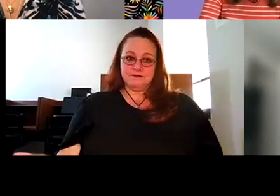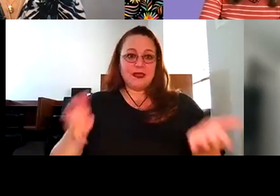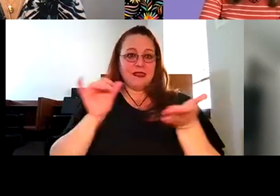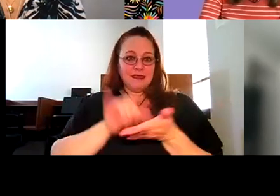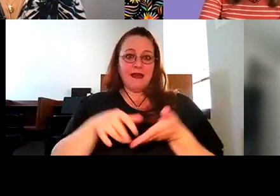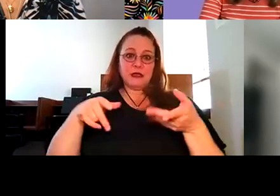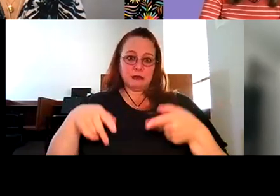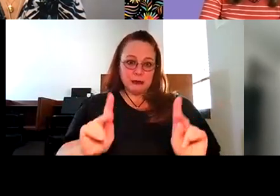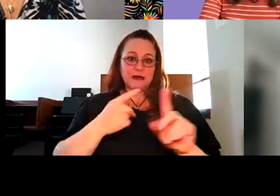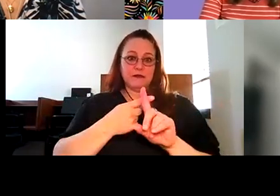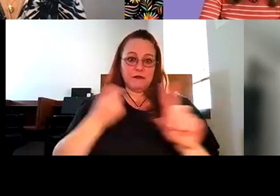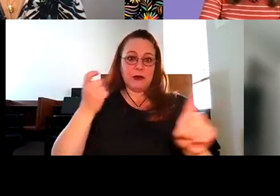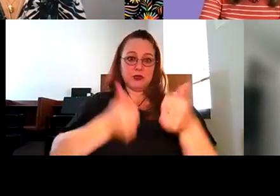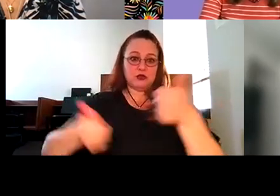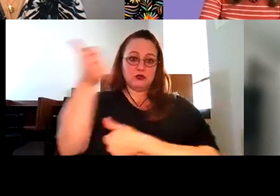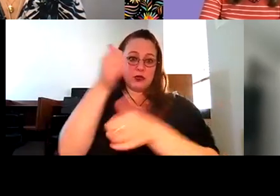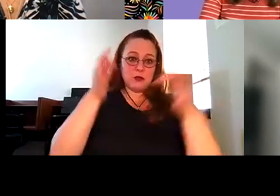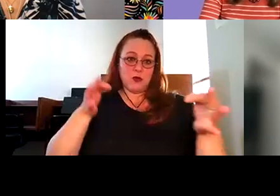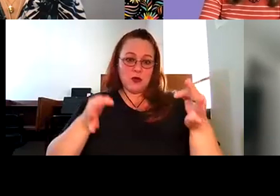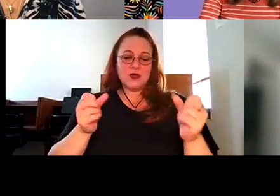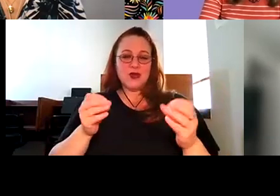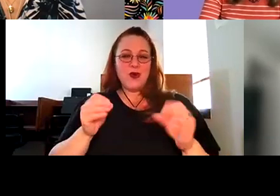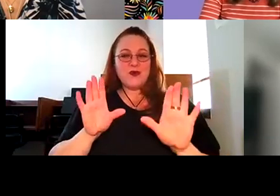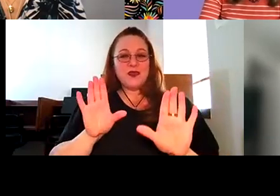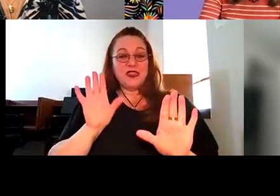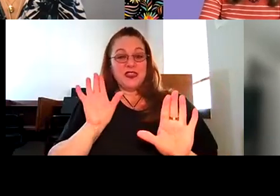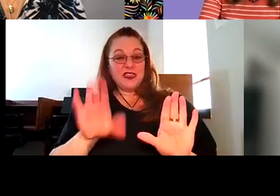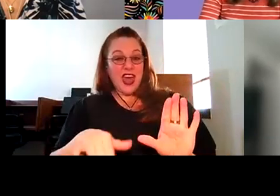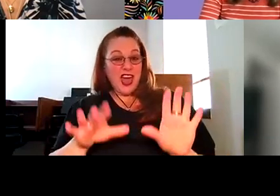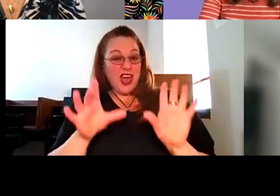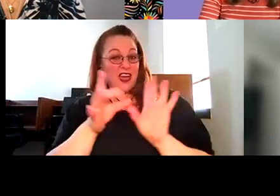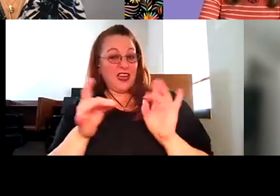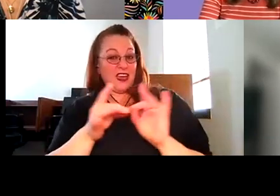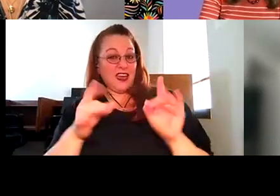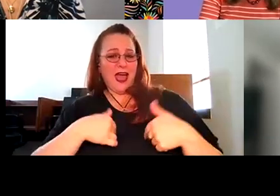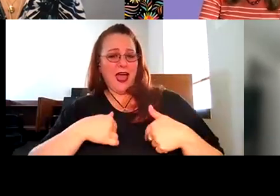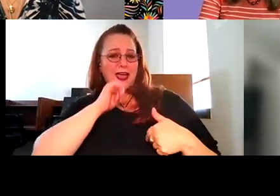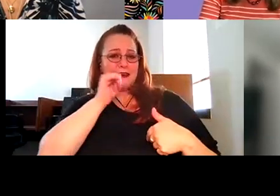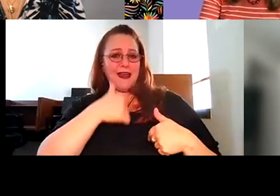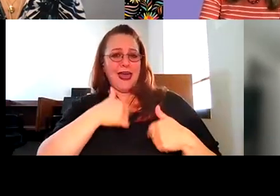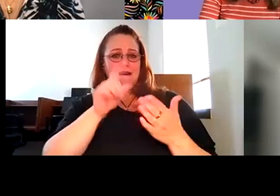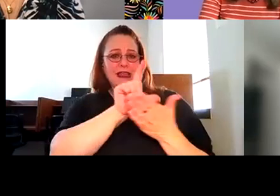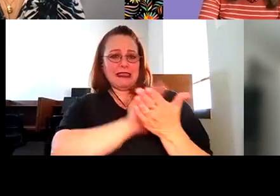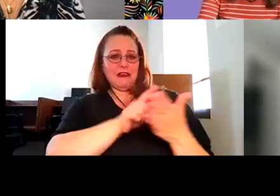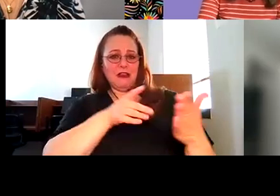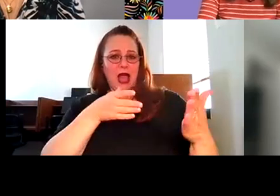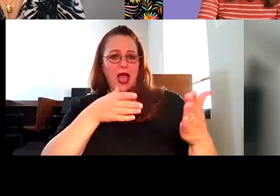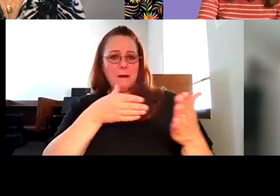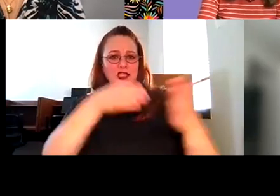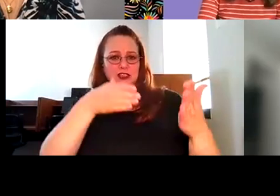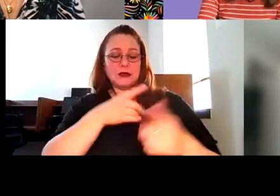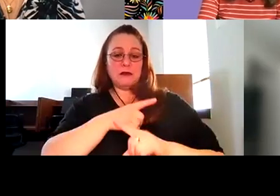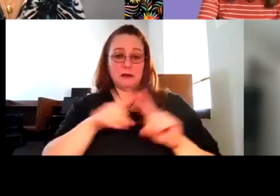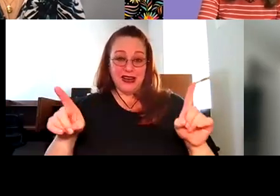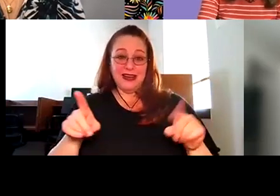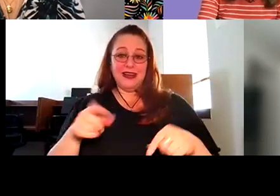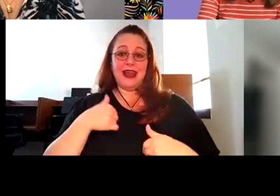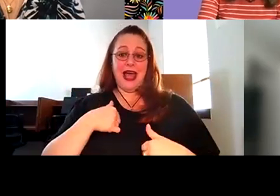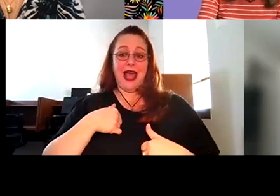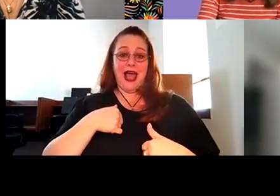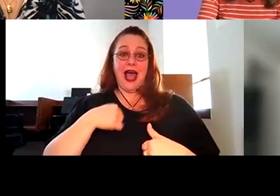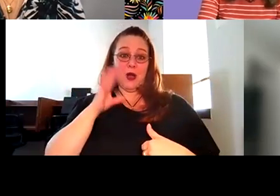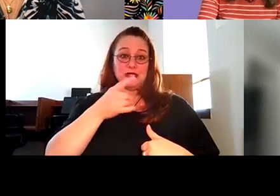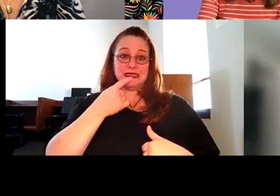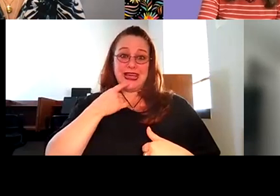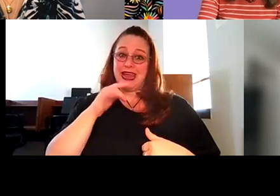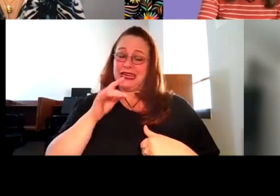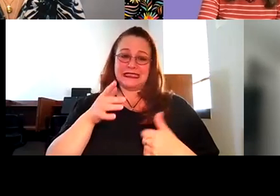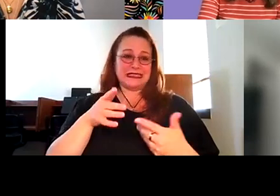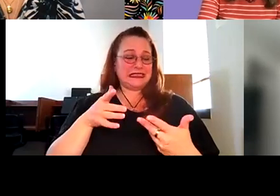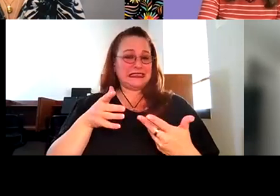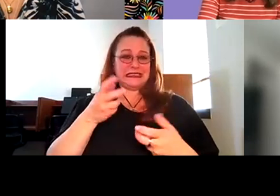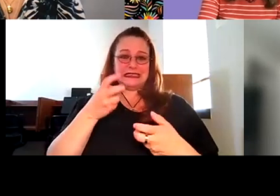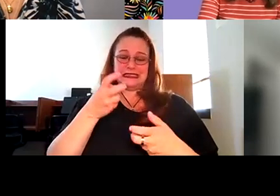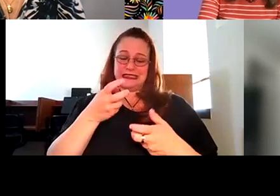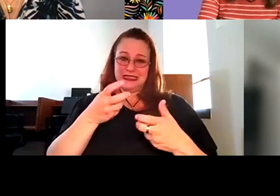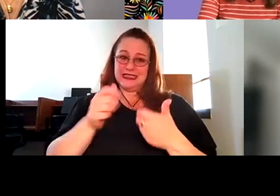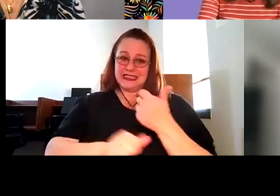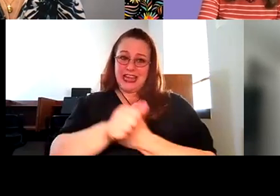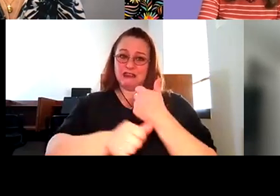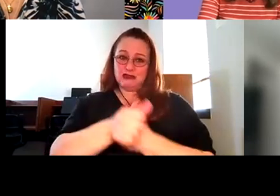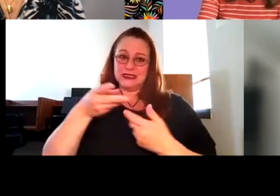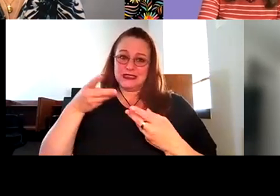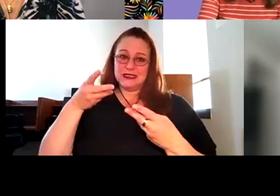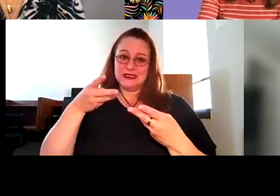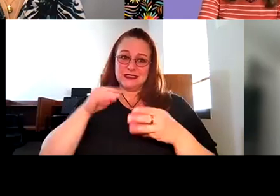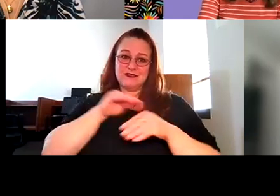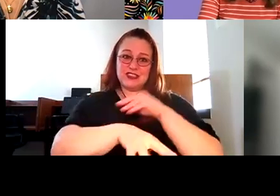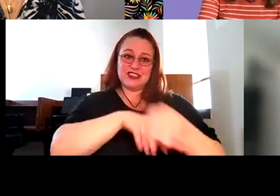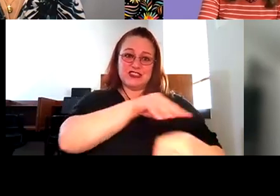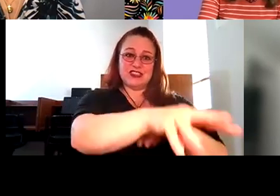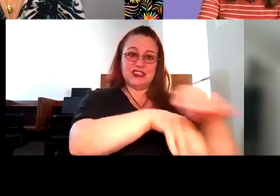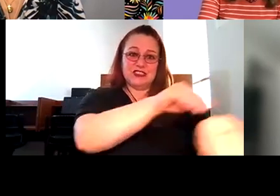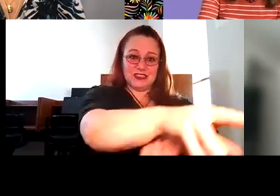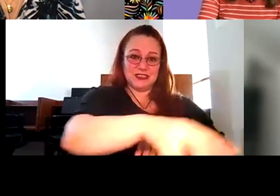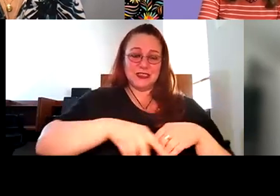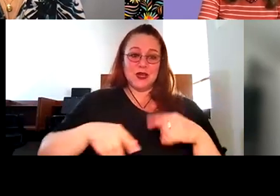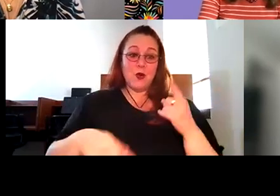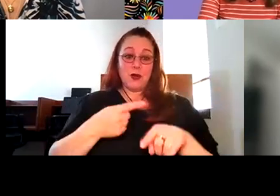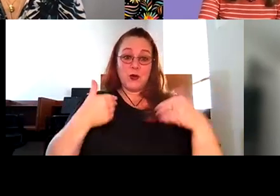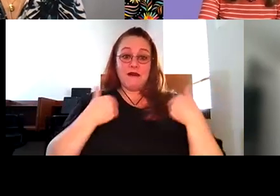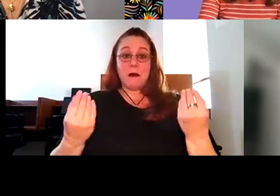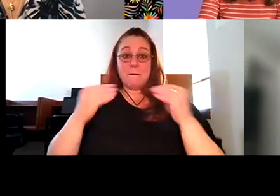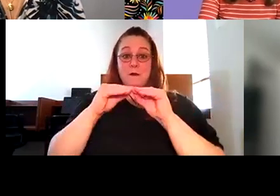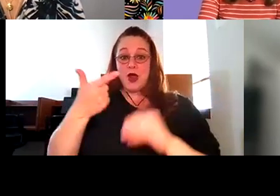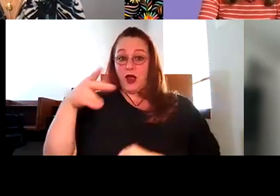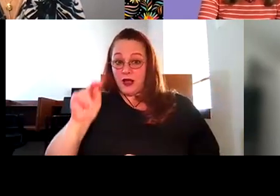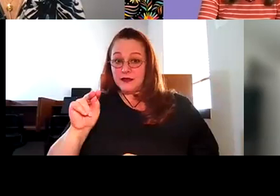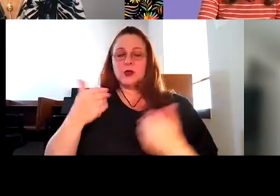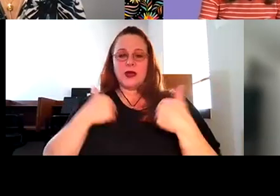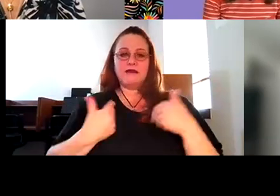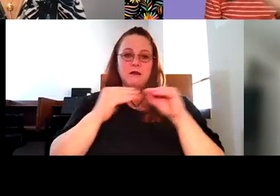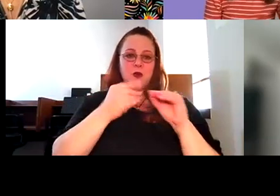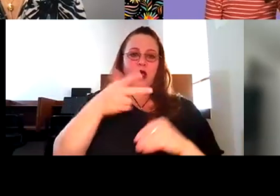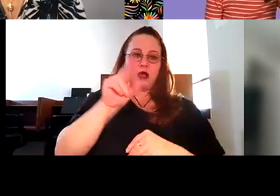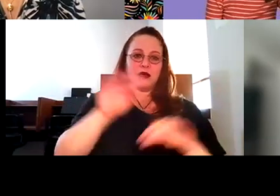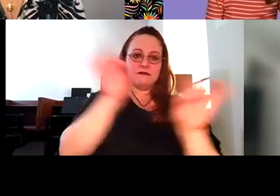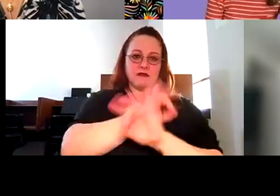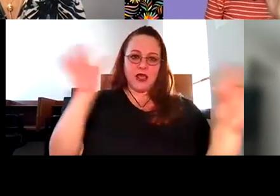Robyn Thomas: So that being said, it's not necessarily a legal objection, I have, although I would say, it's a slippery slope, and very much the wrong direction. So, in other words, one of the statistics facts that we know for sure is anywhere where you have more guns. You have more gun violence right? There's this argument often made by the Nra and their allies like,